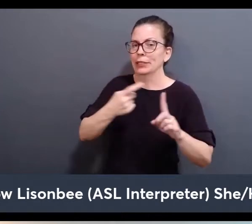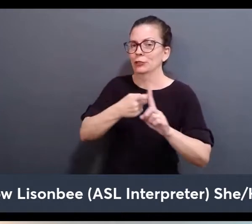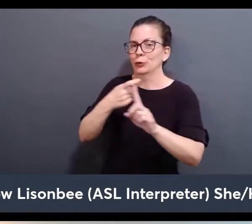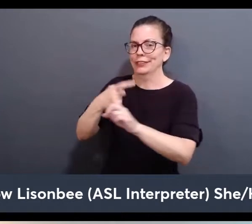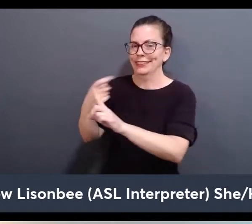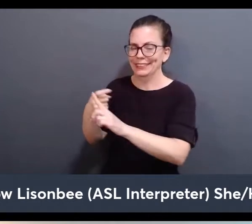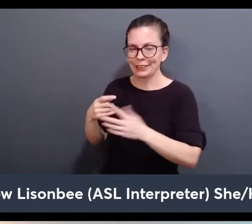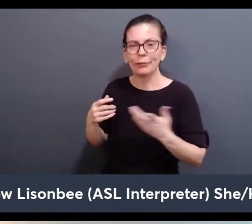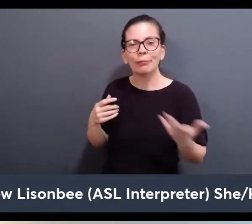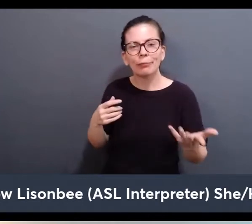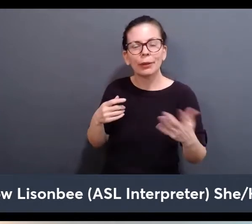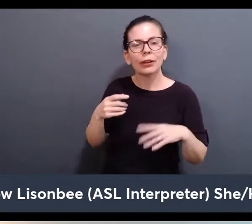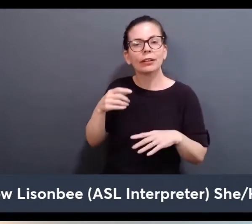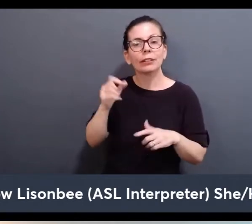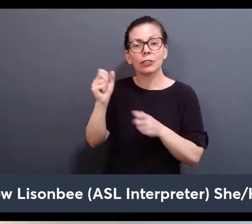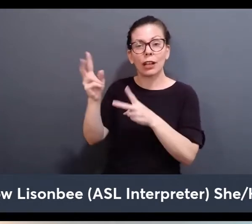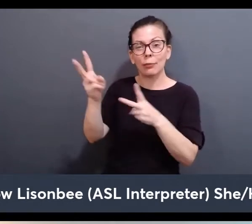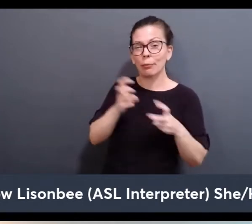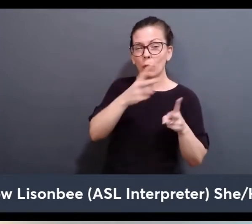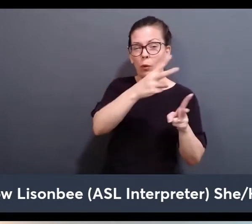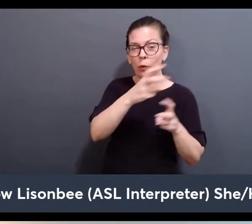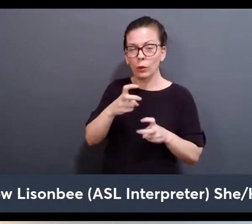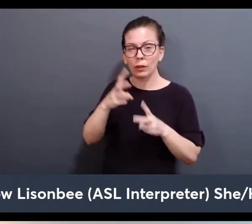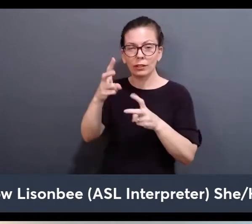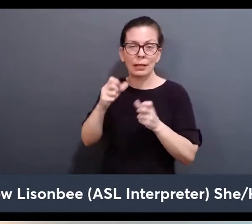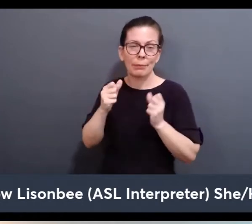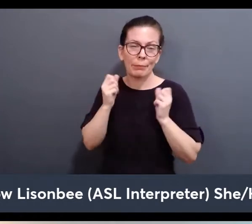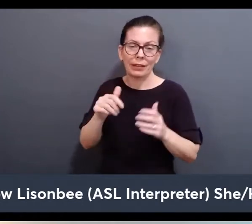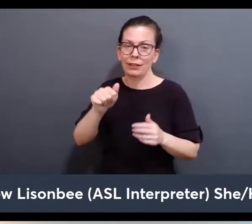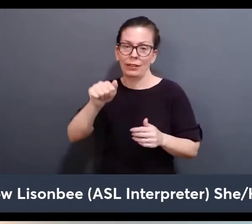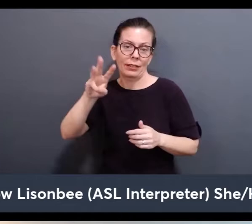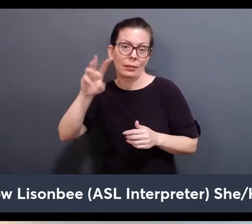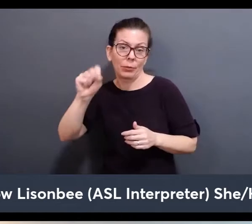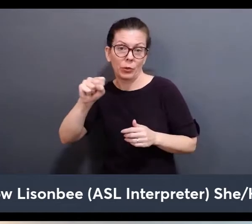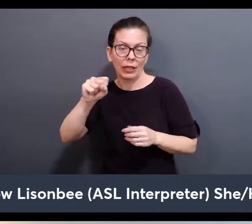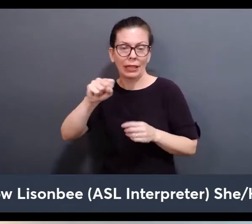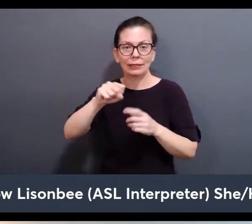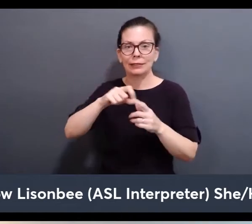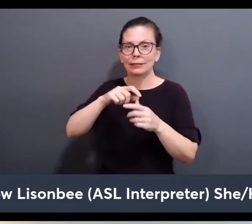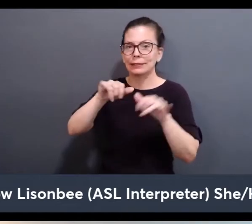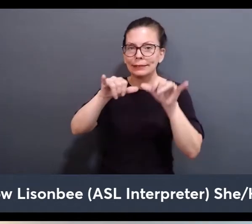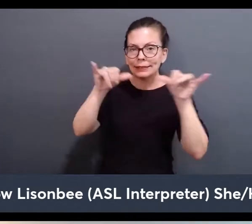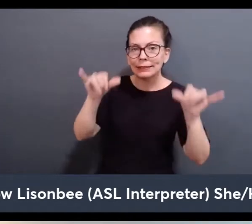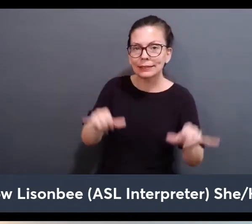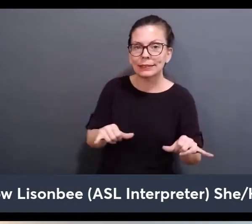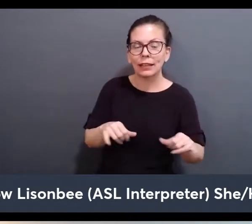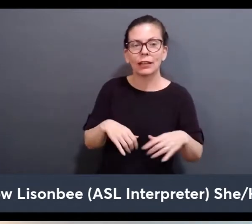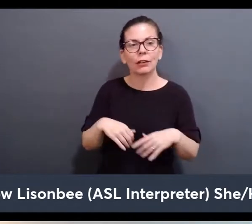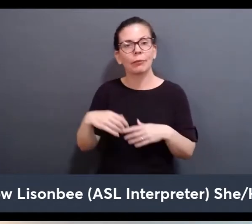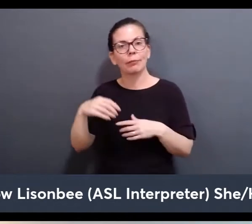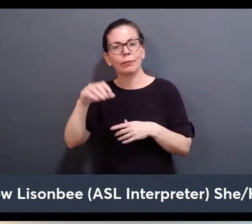You can pull in from lots of AWS systems, you can pull in your data from Salesforce,